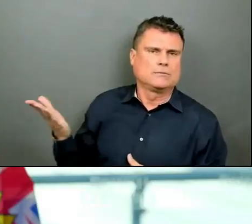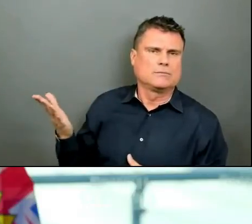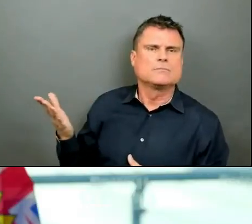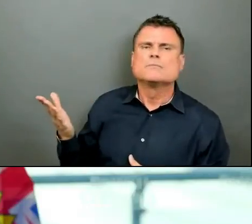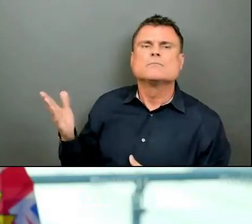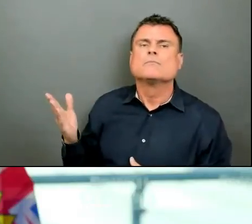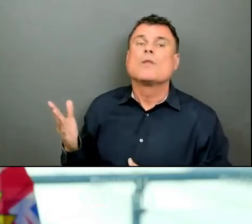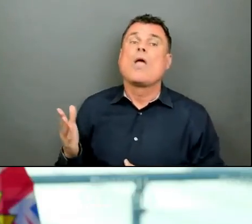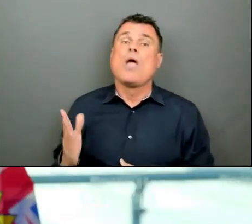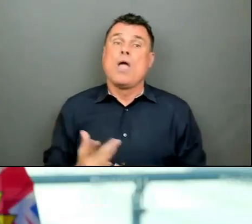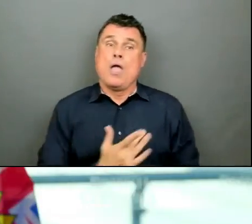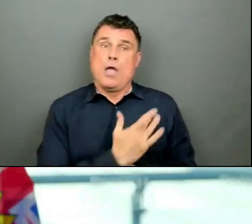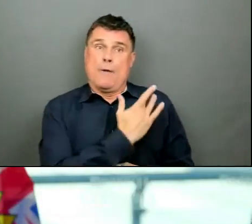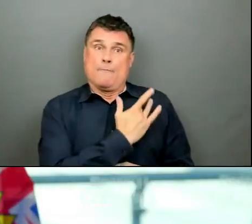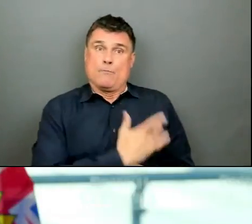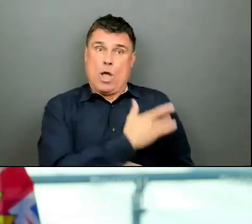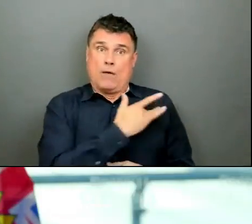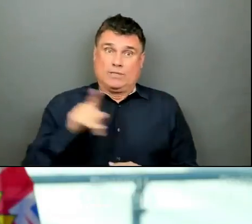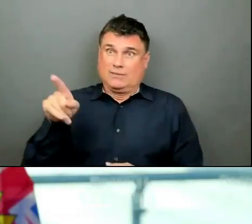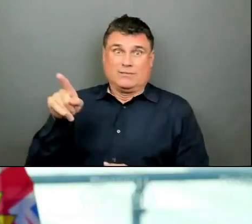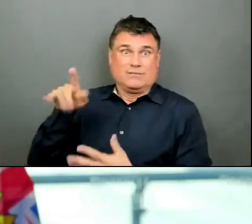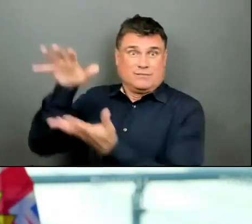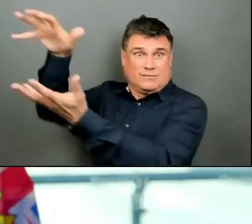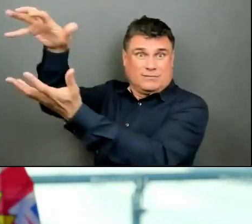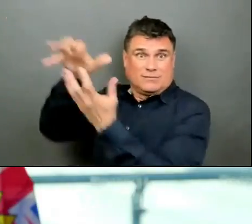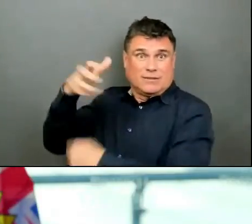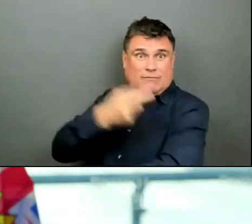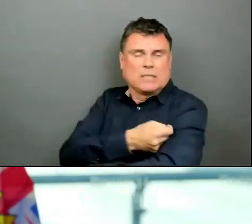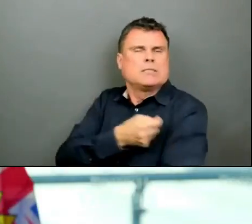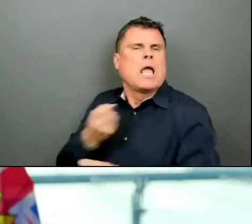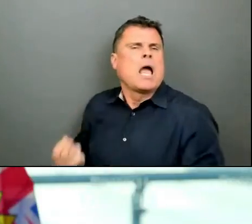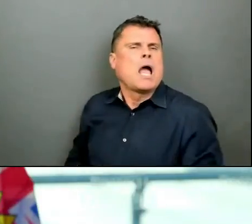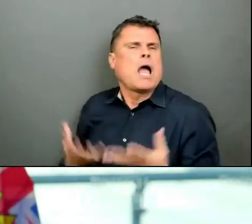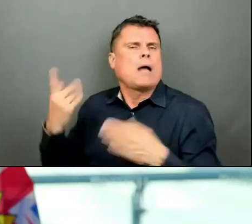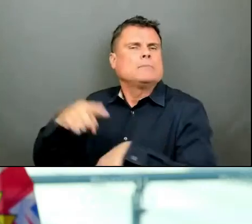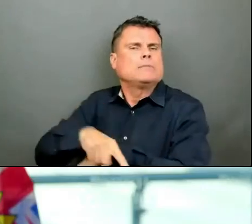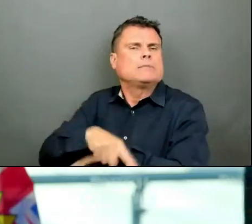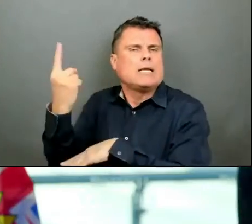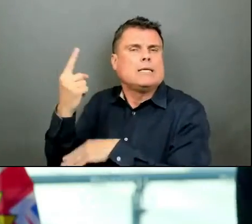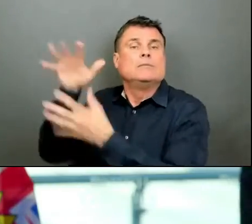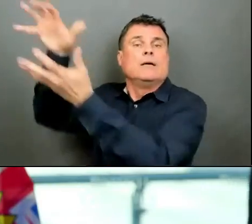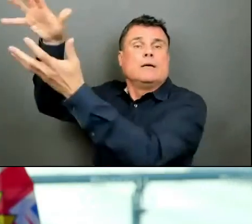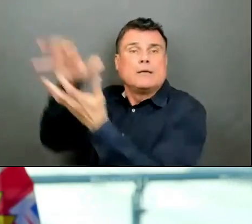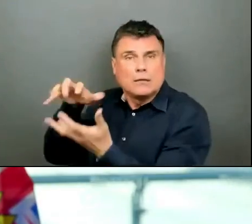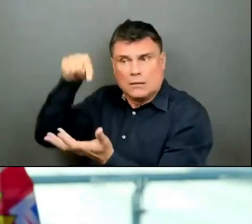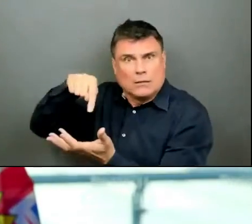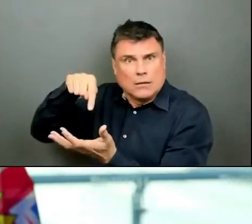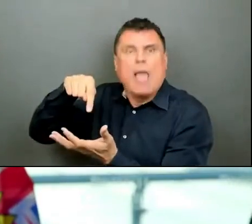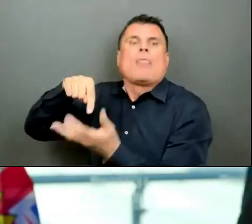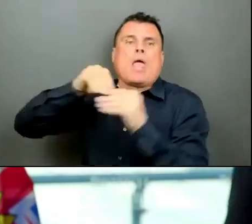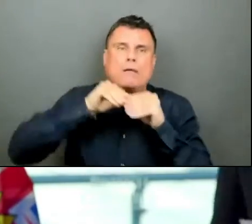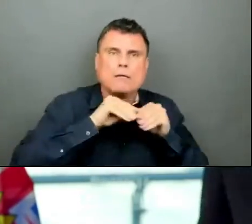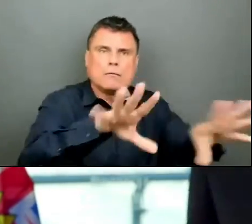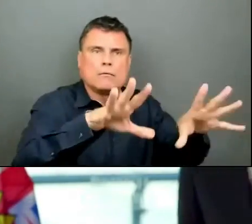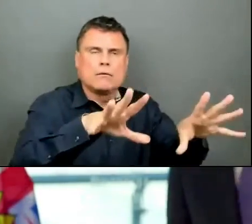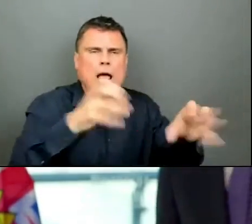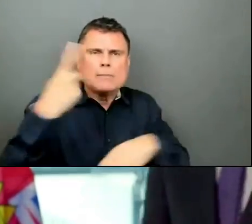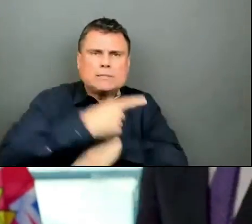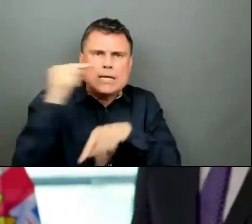receives it, how many days does it take to deliver to the health authorities, how long does it take for the